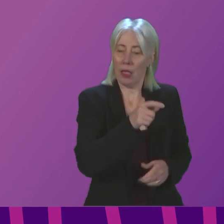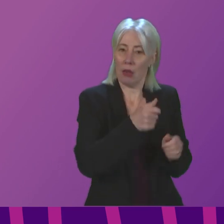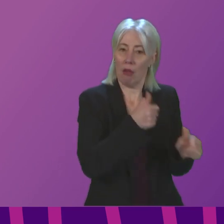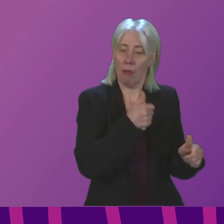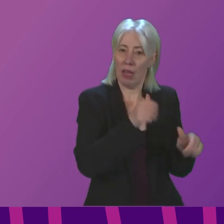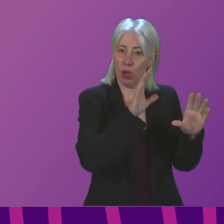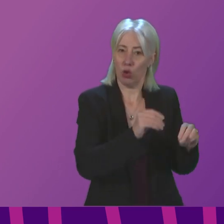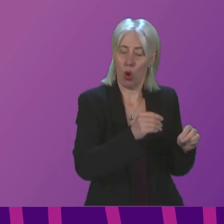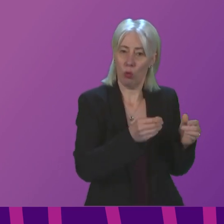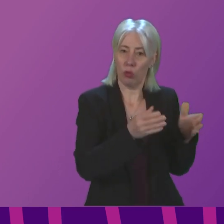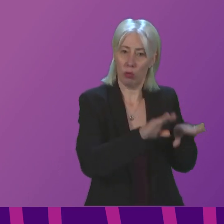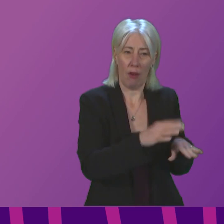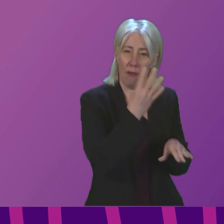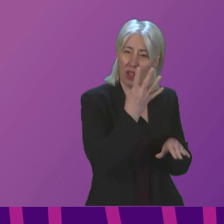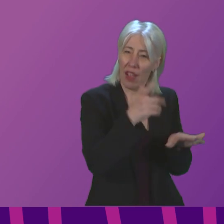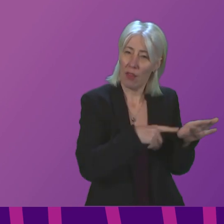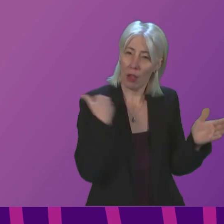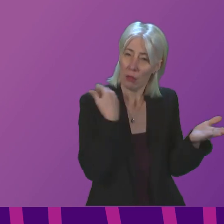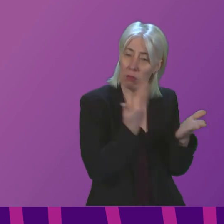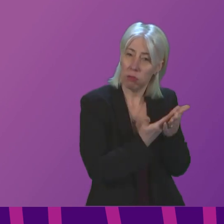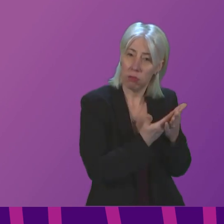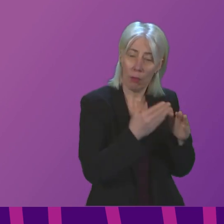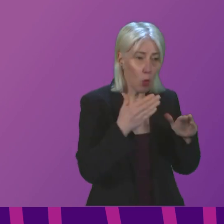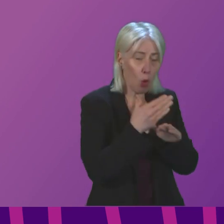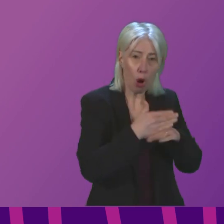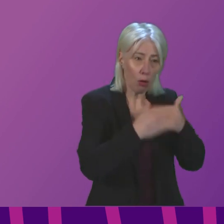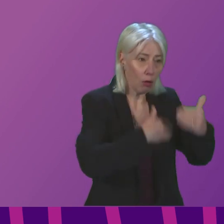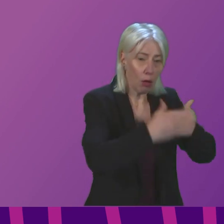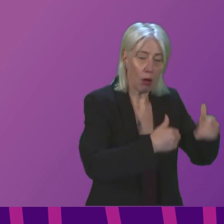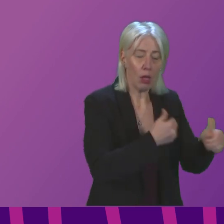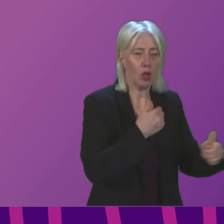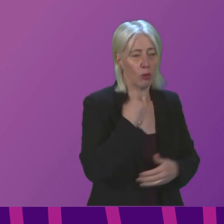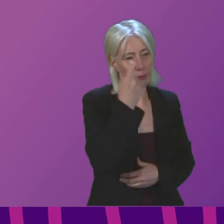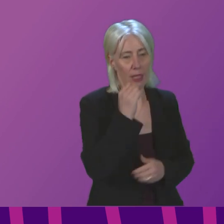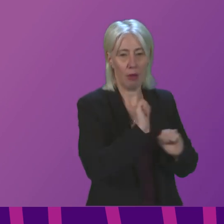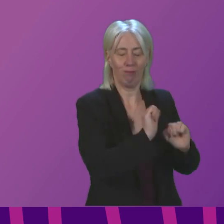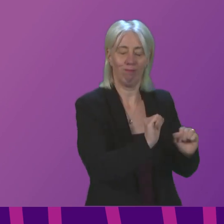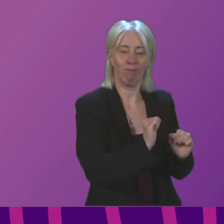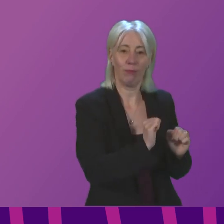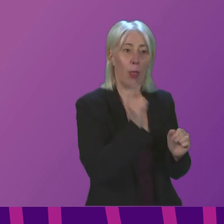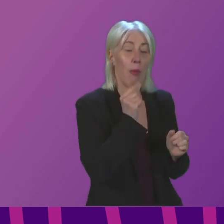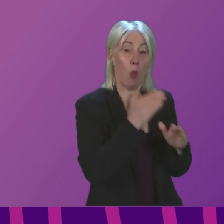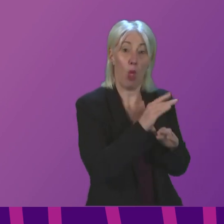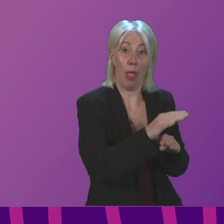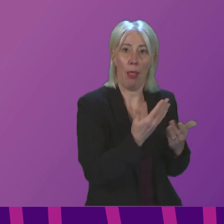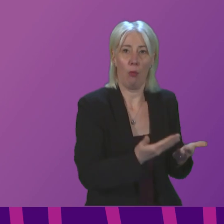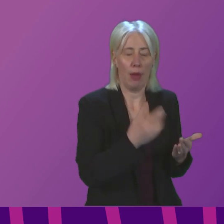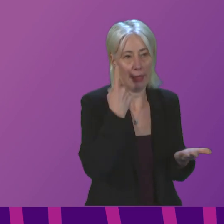of time—some 45 years. My thoughts are with the employees who are affected by that decision